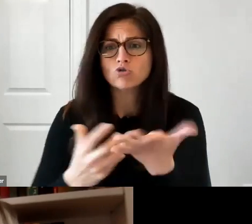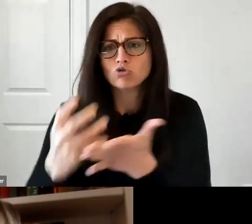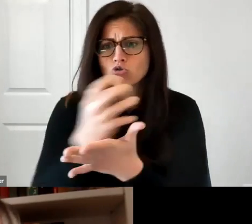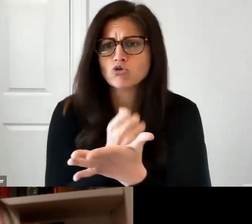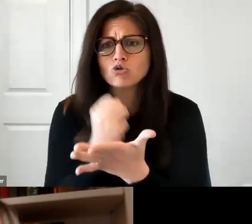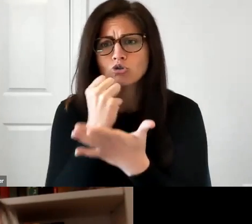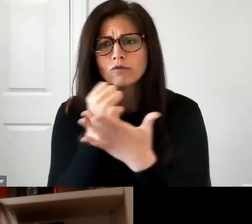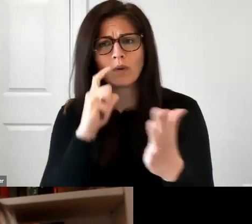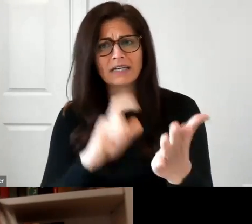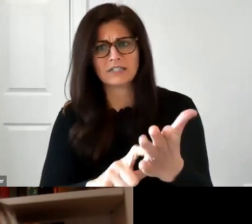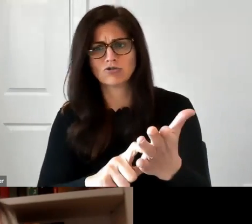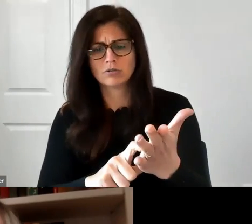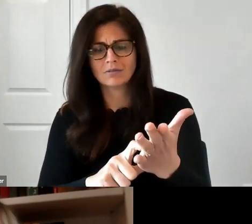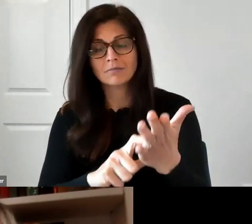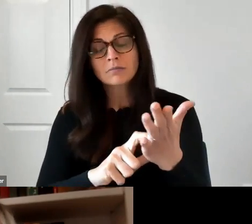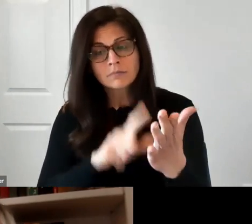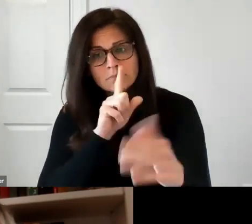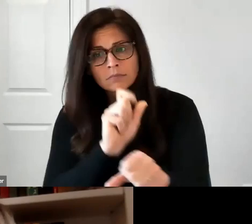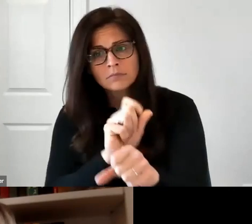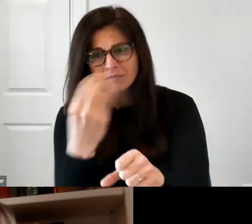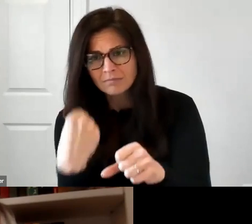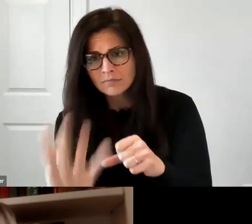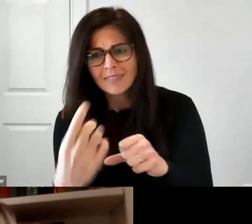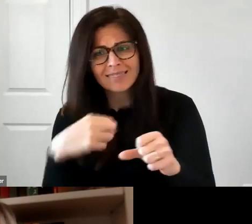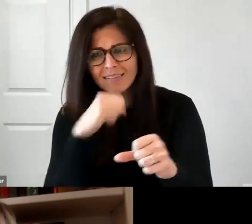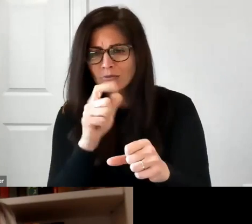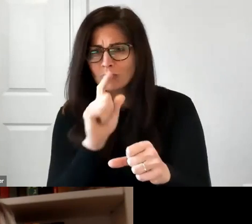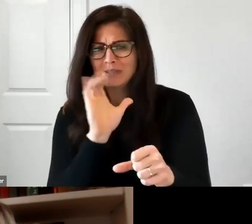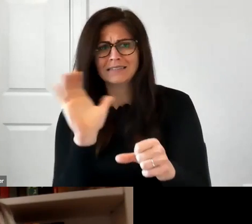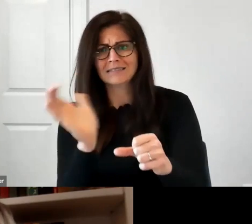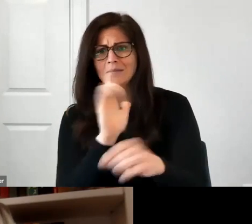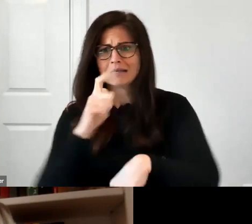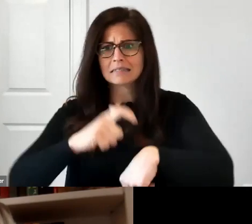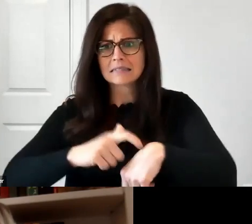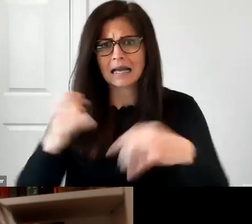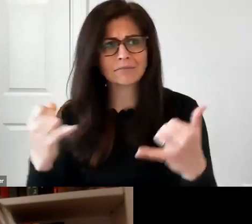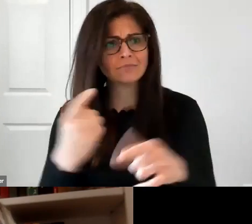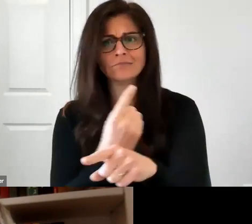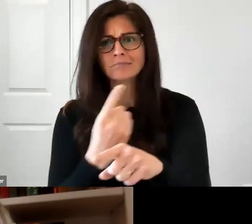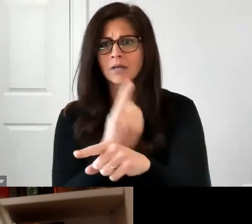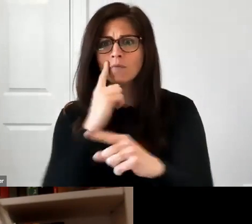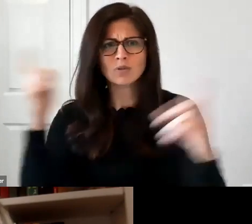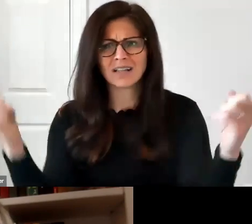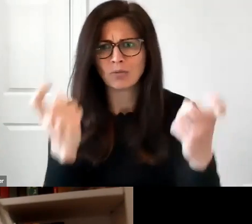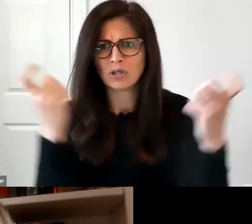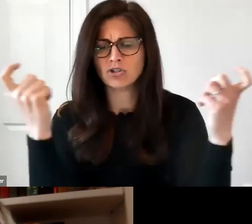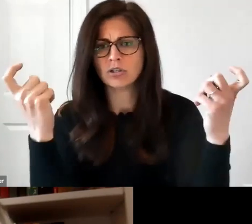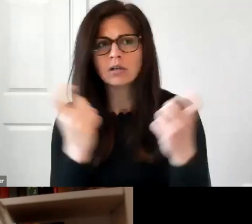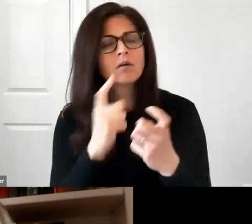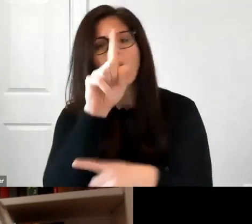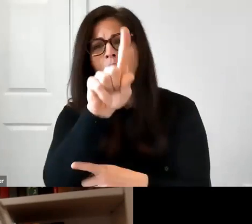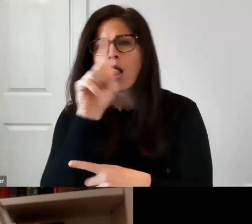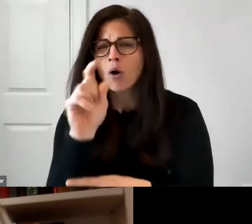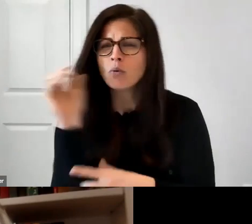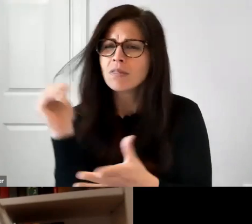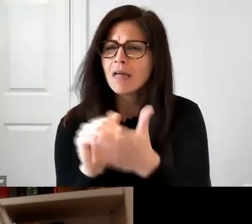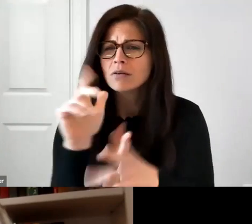But let's face it, this hardly seems like a time for celebration. With more than 100,000 people in our country killed by